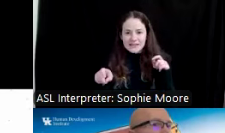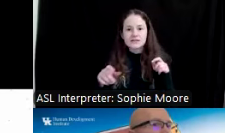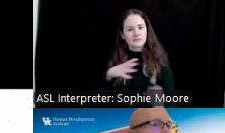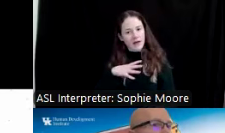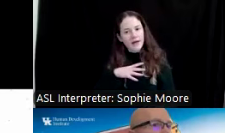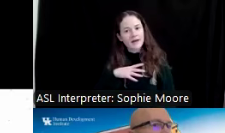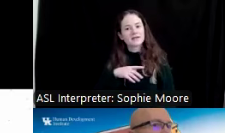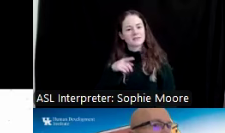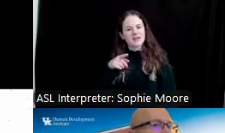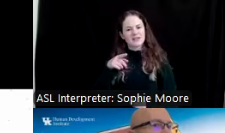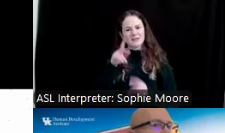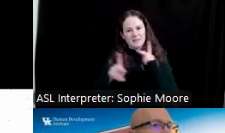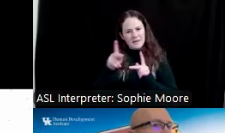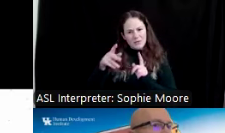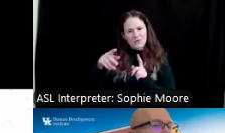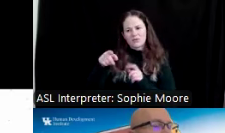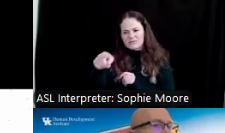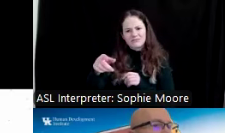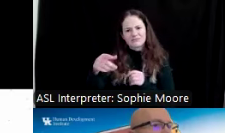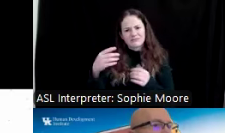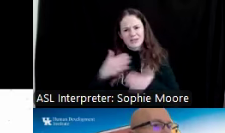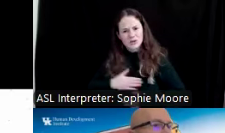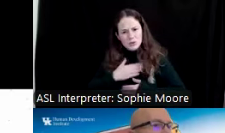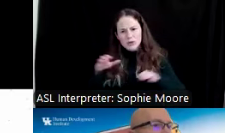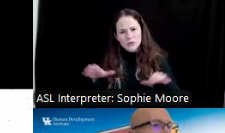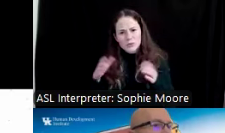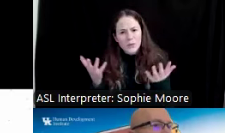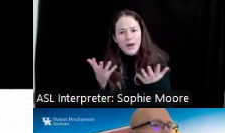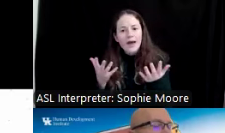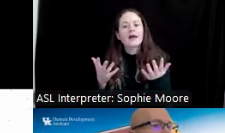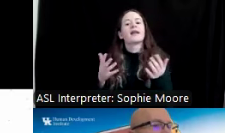doing and how can you use that to help to increase their activity levels.